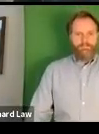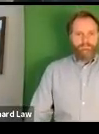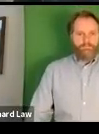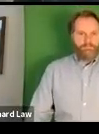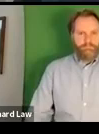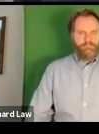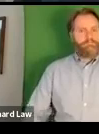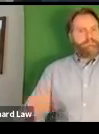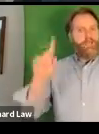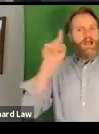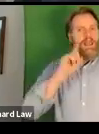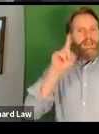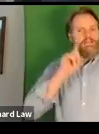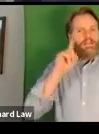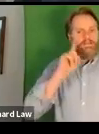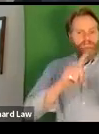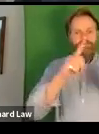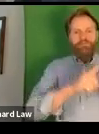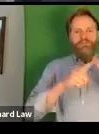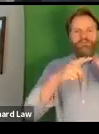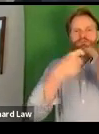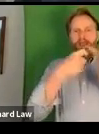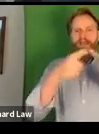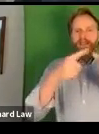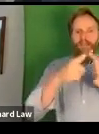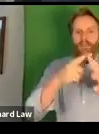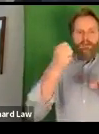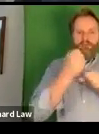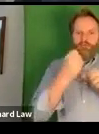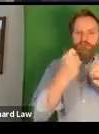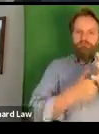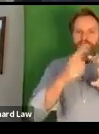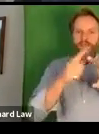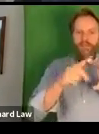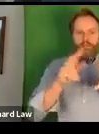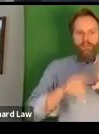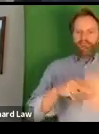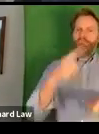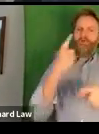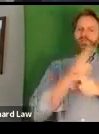facing us are obviously the workforce coming back into work and pay for